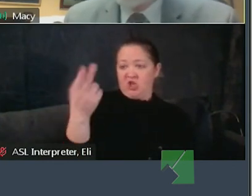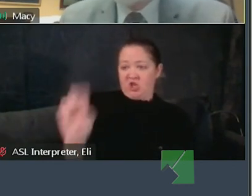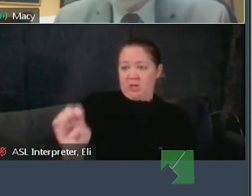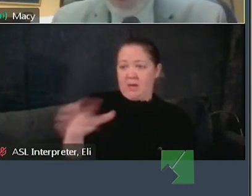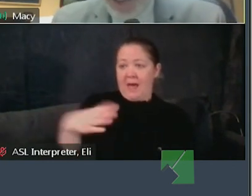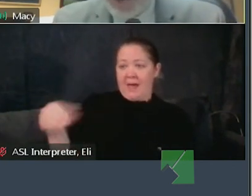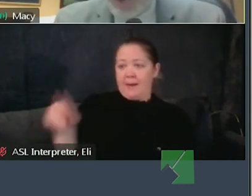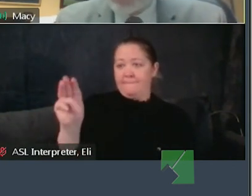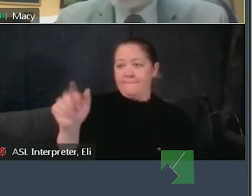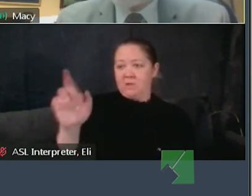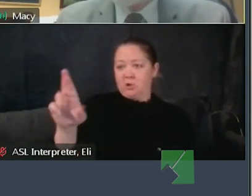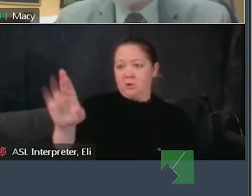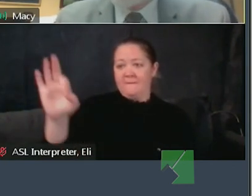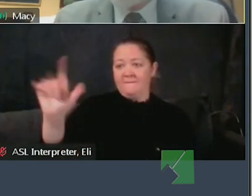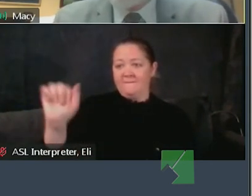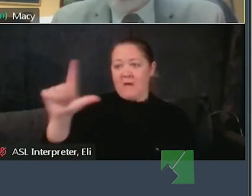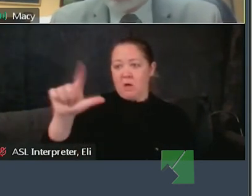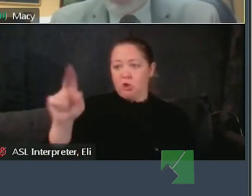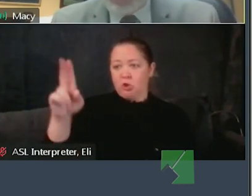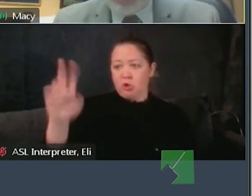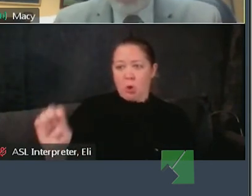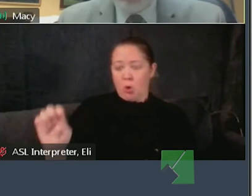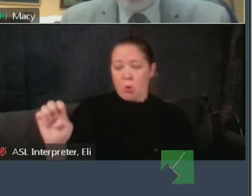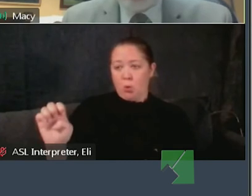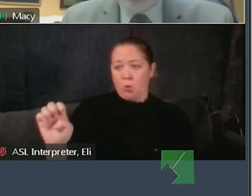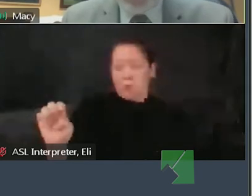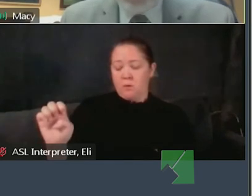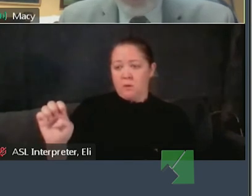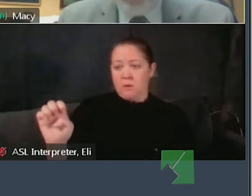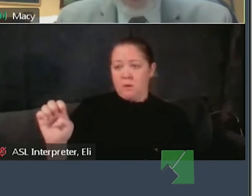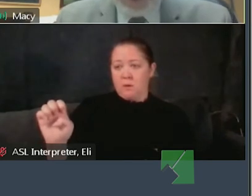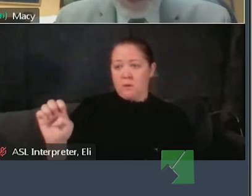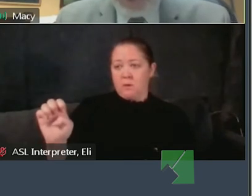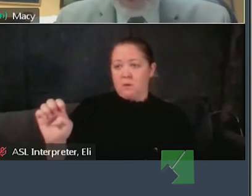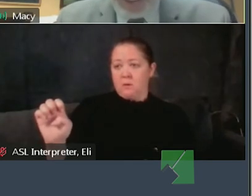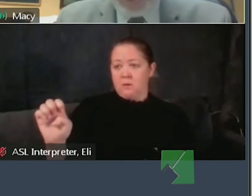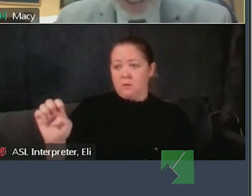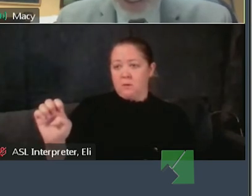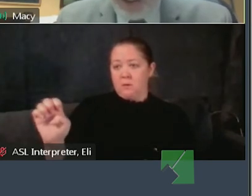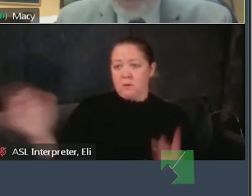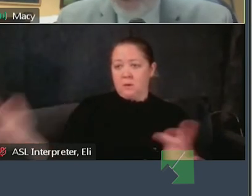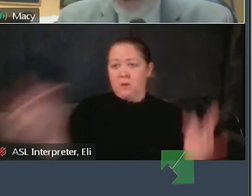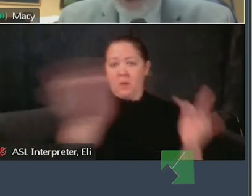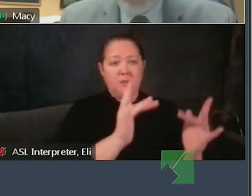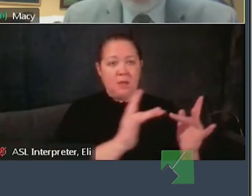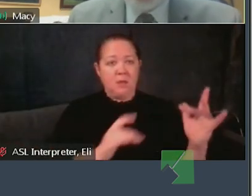left into high gear and started trying to find out what was going on, Mr. reached out and County executive.